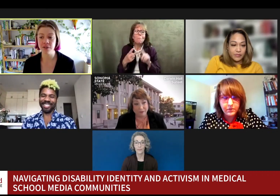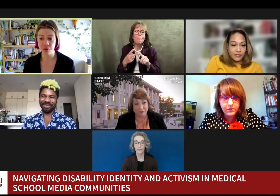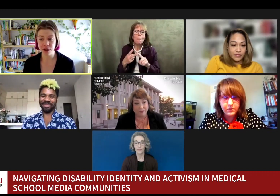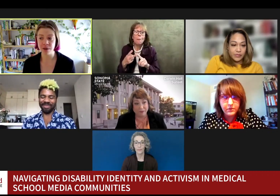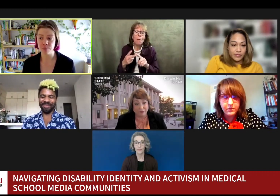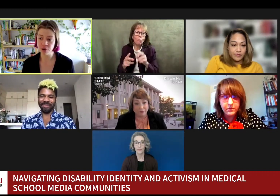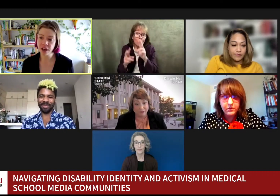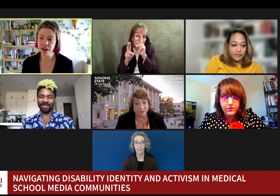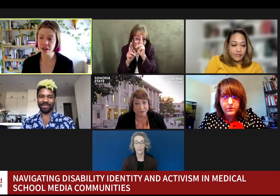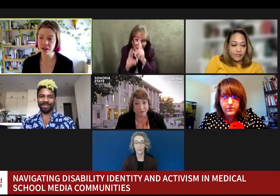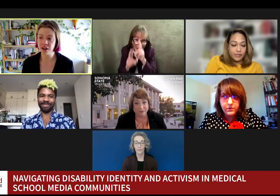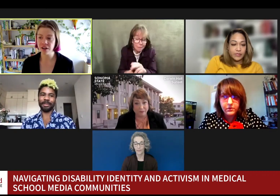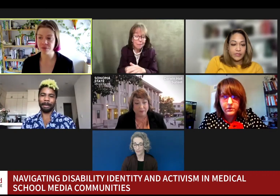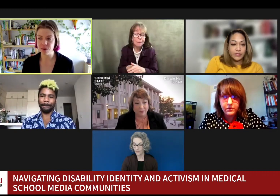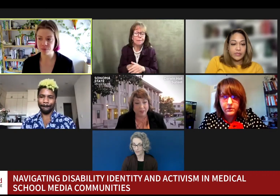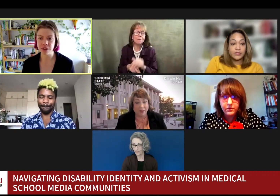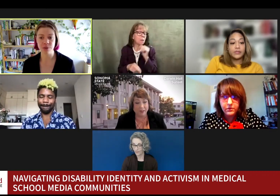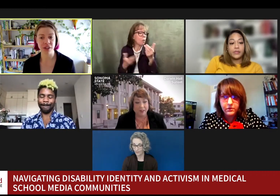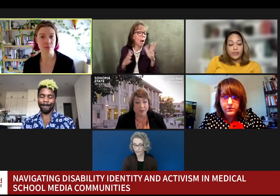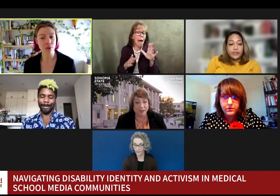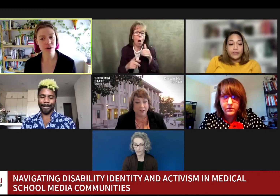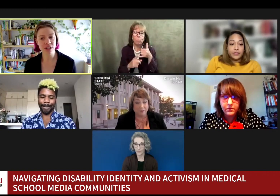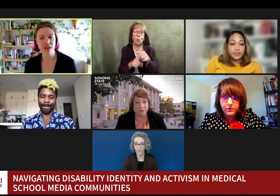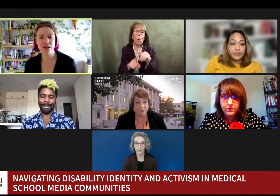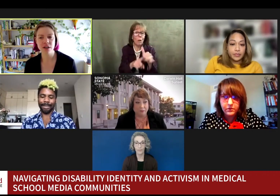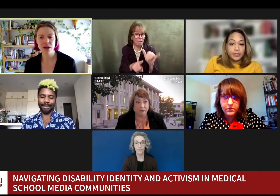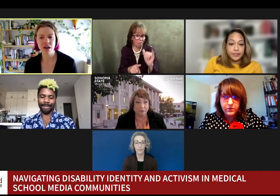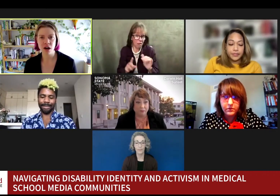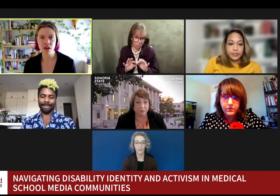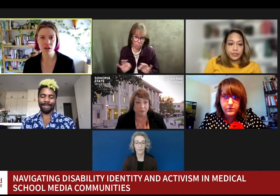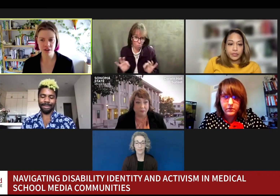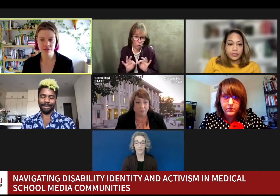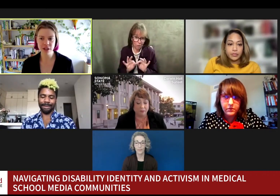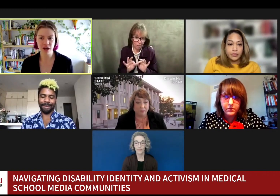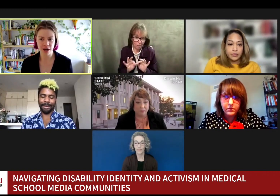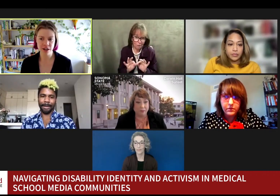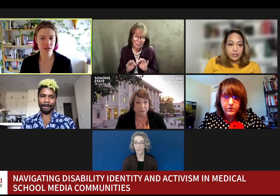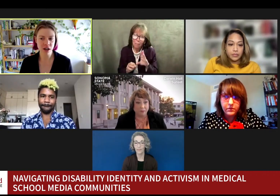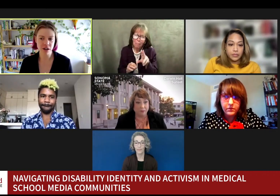avoiding bullying of people is really important, a lot of the guidance